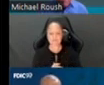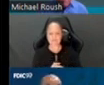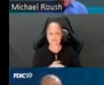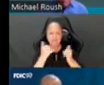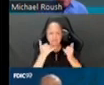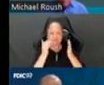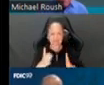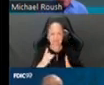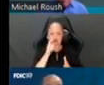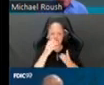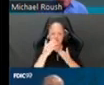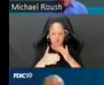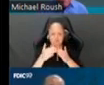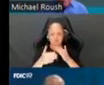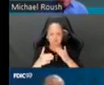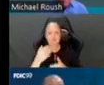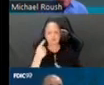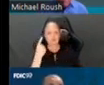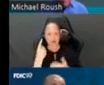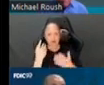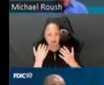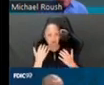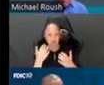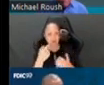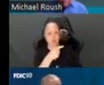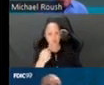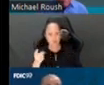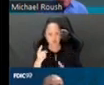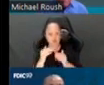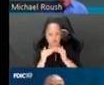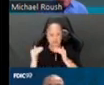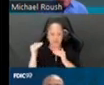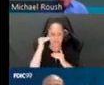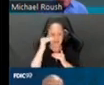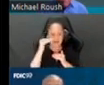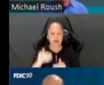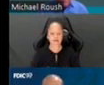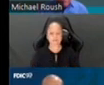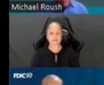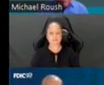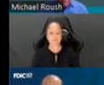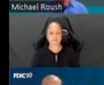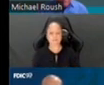have completed the modules that you want them to. Those that have gone above and beyond.